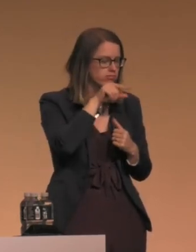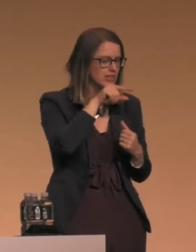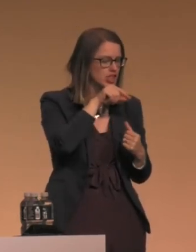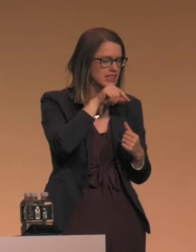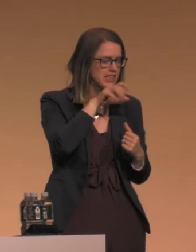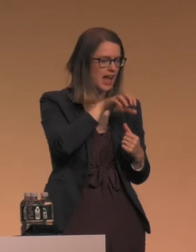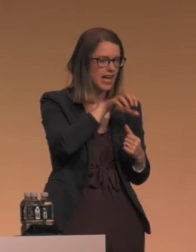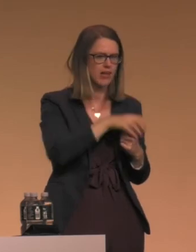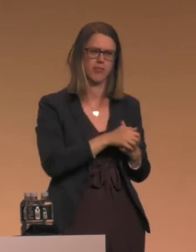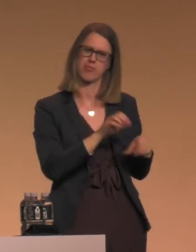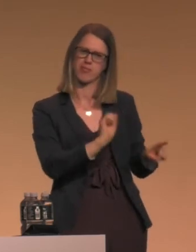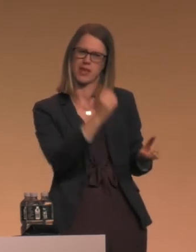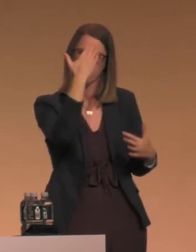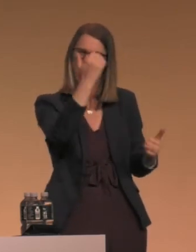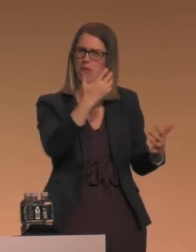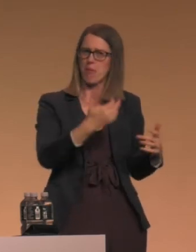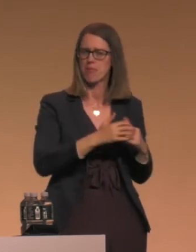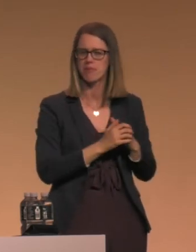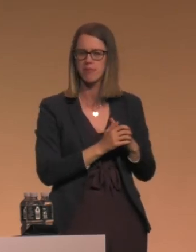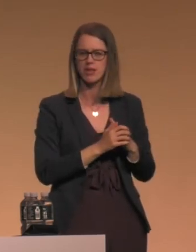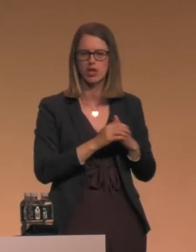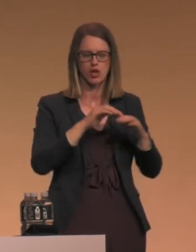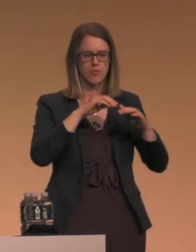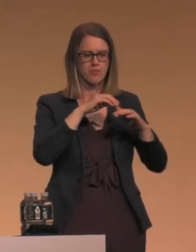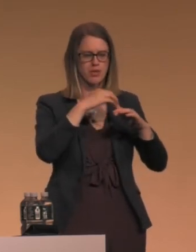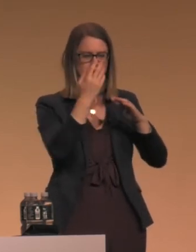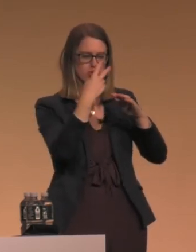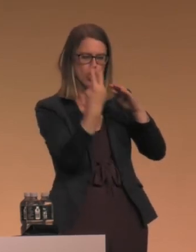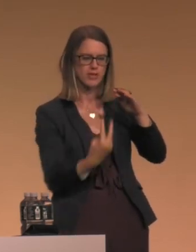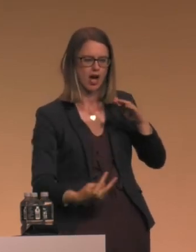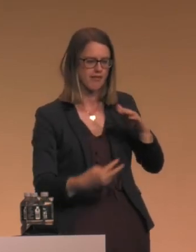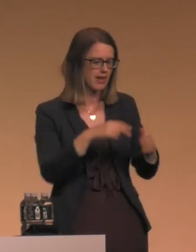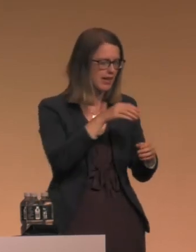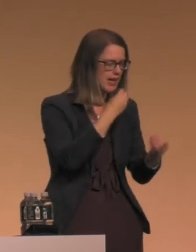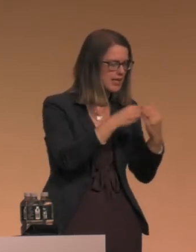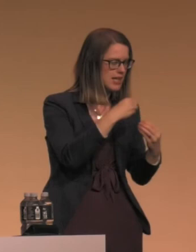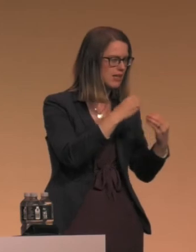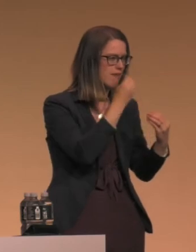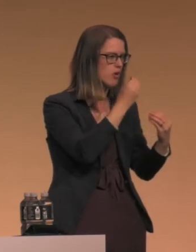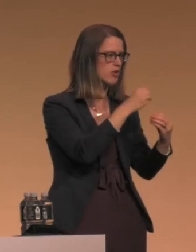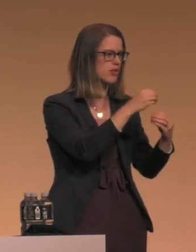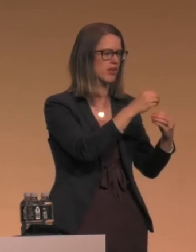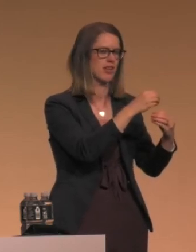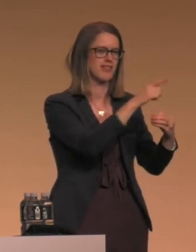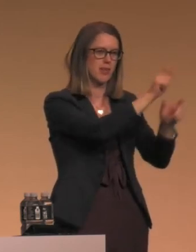one would concern about the mental health here-- scuba diving, "eating the crayfish your patients give you because they go scuba diving."